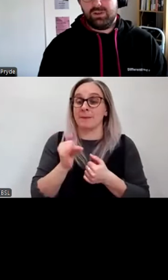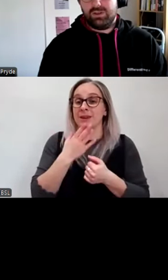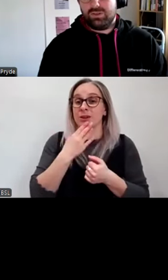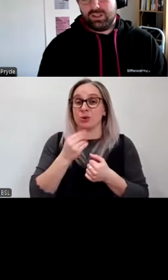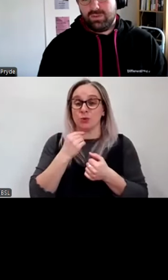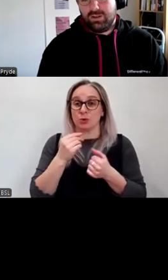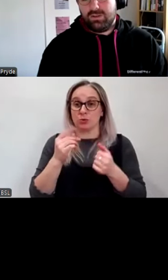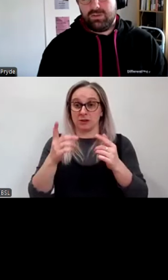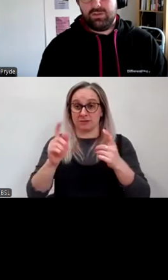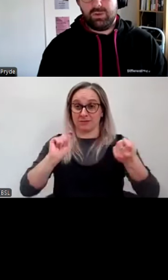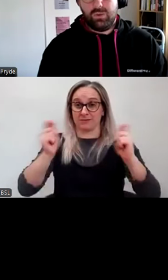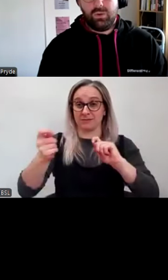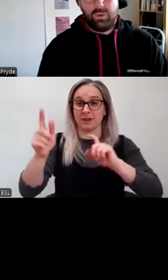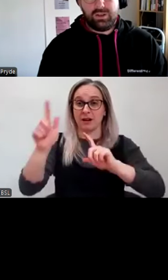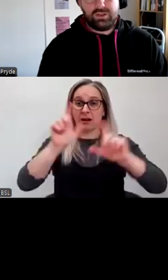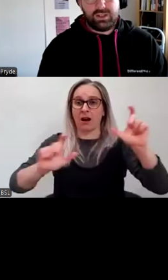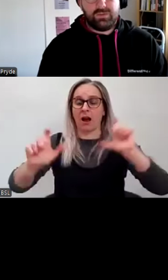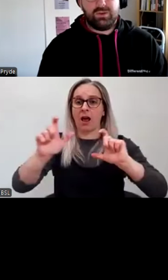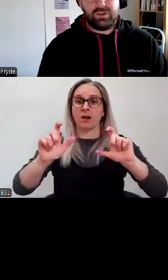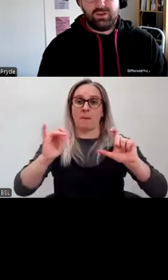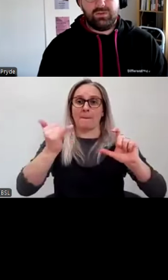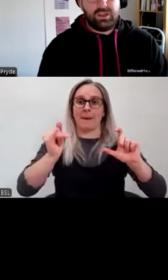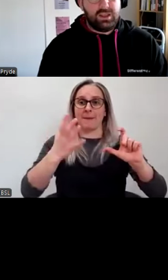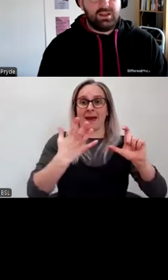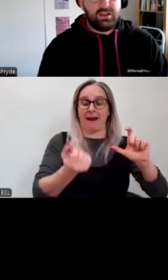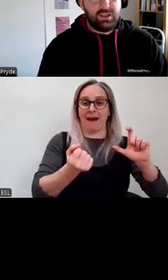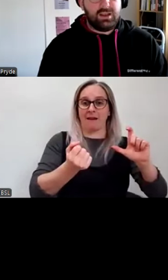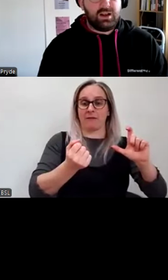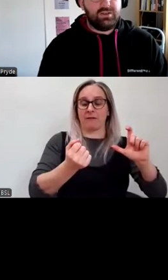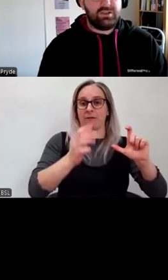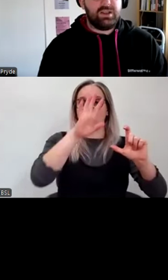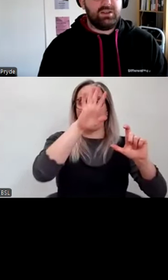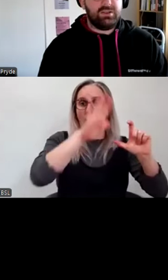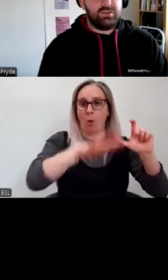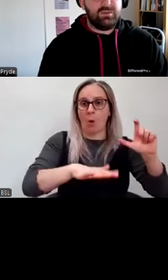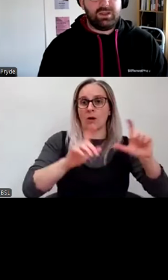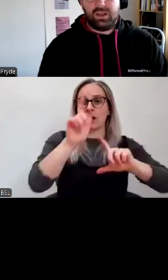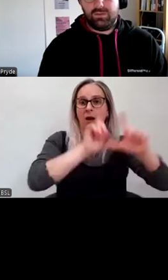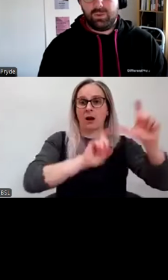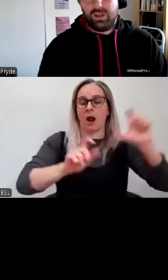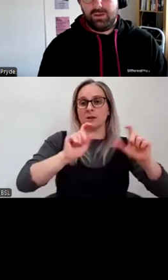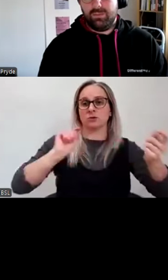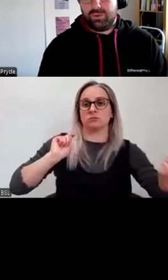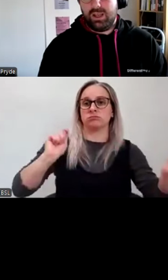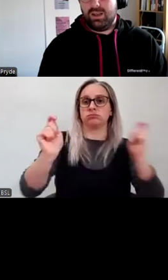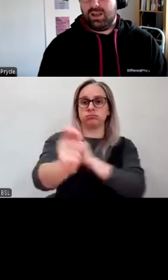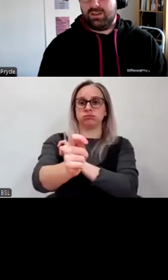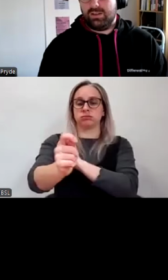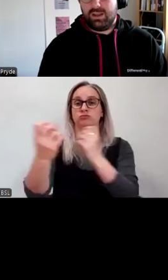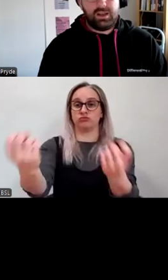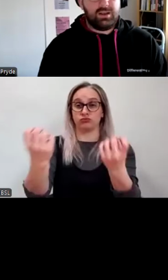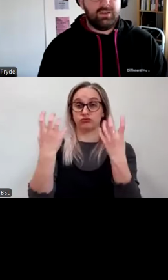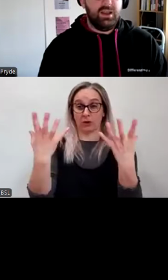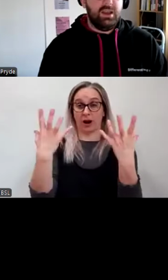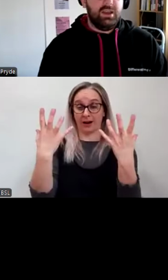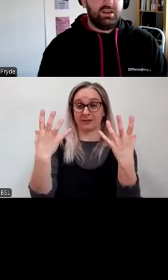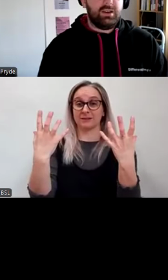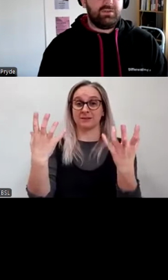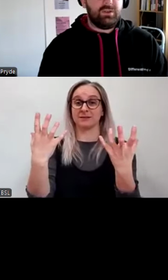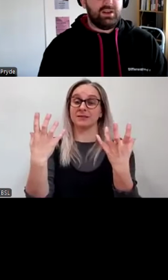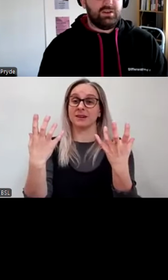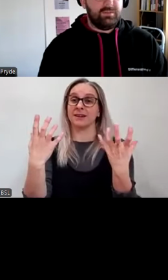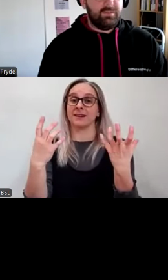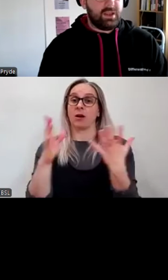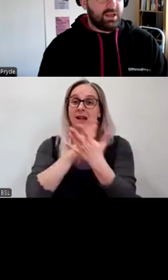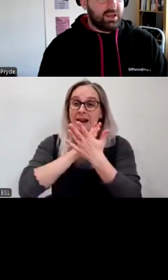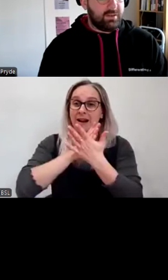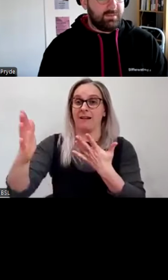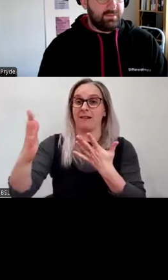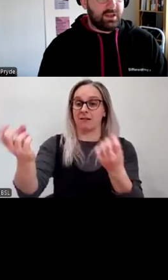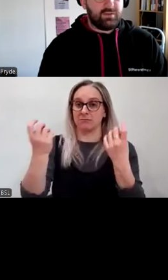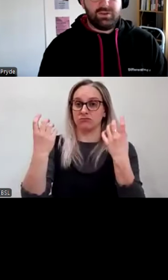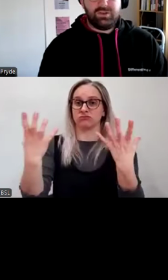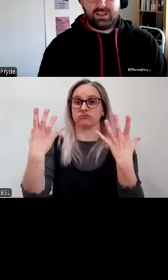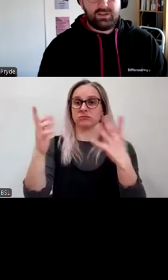which transforms all of the colors into quite bright and clear contrast